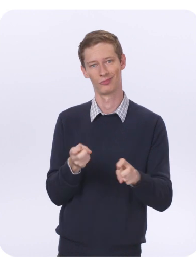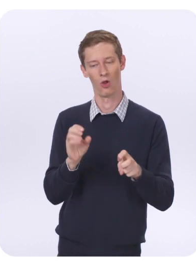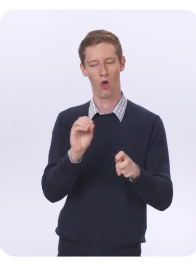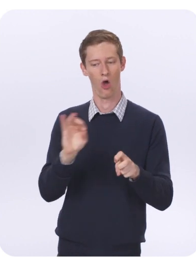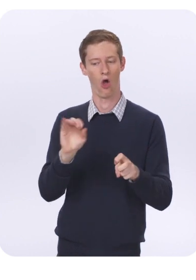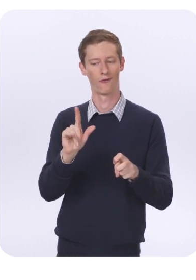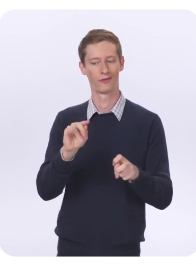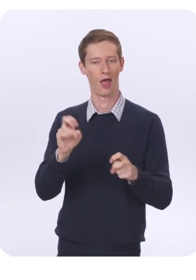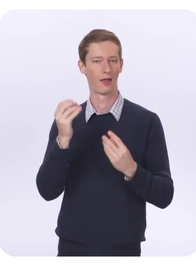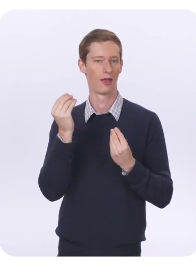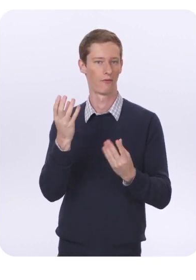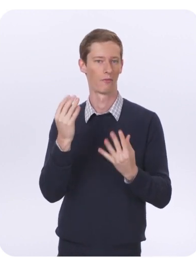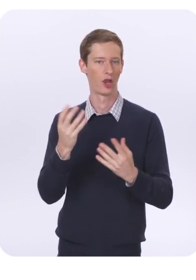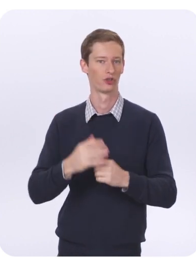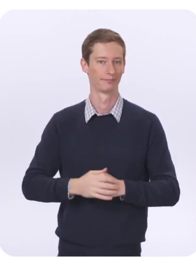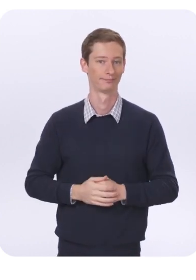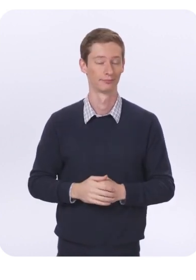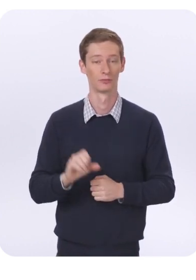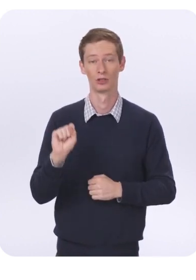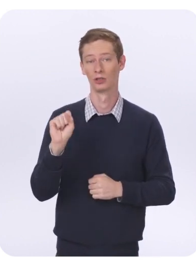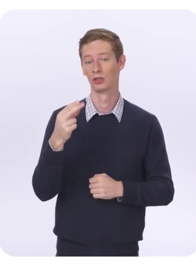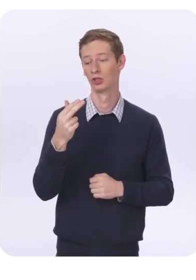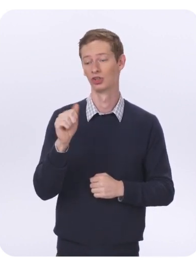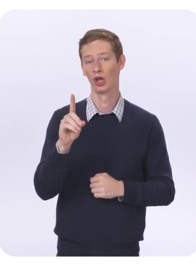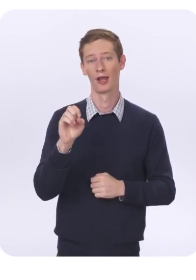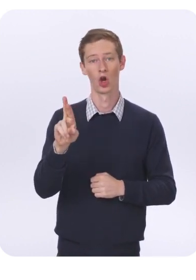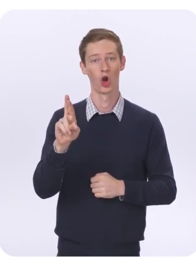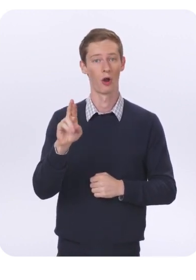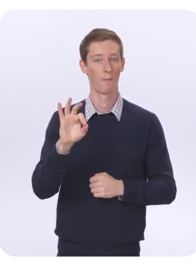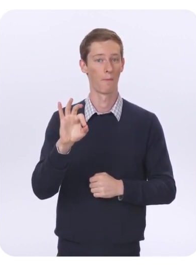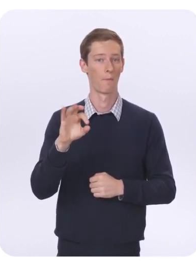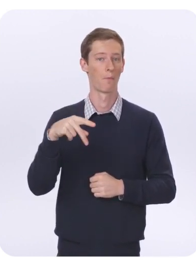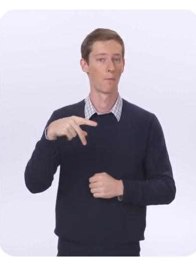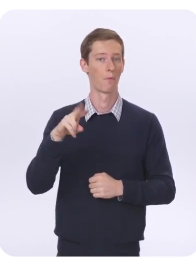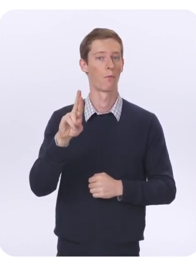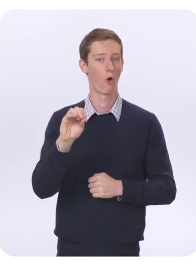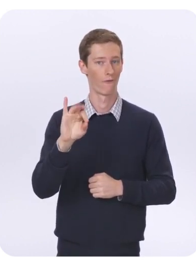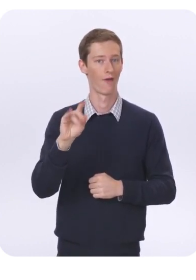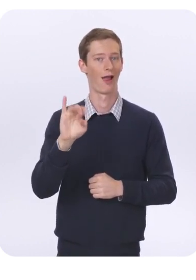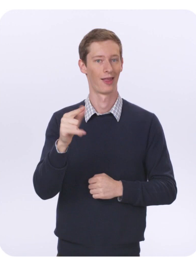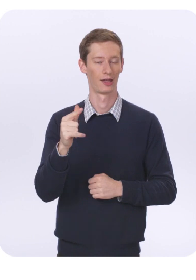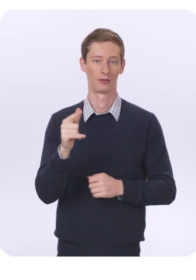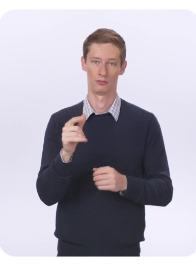Shader profiling and optimizations are essential to increase the visual fidelity of your application